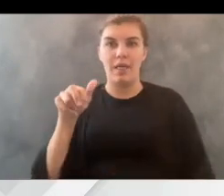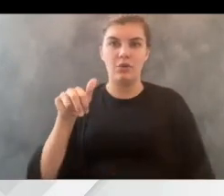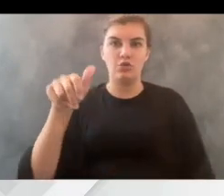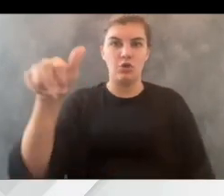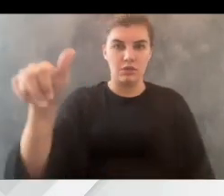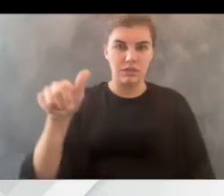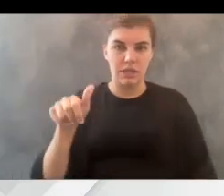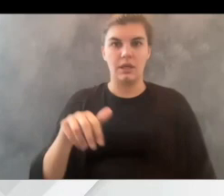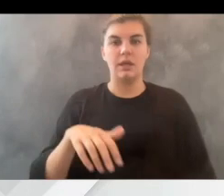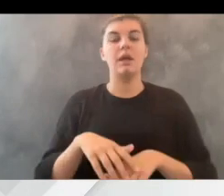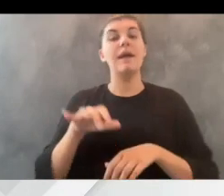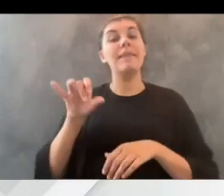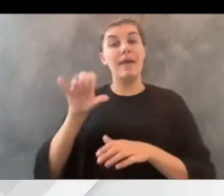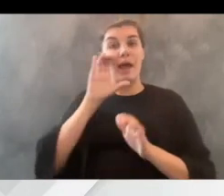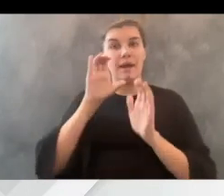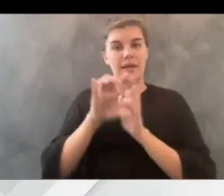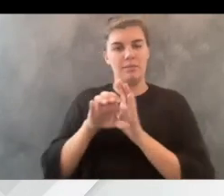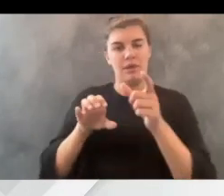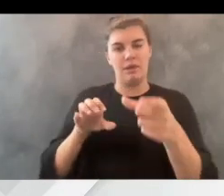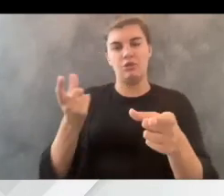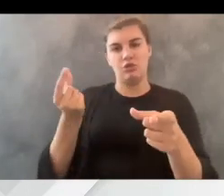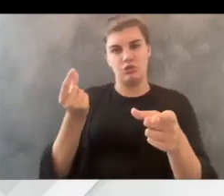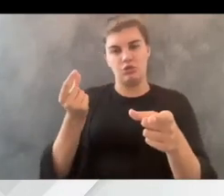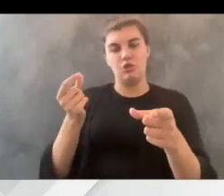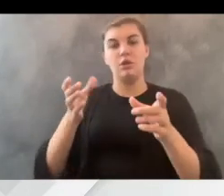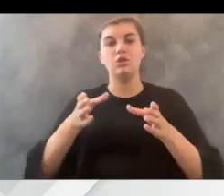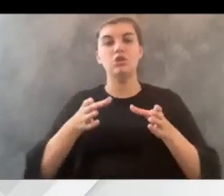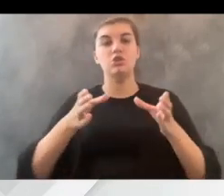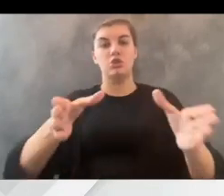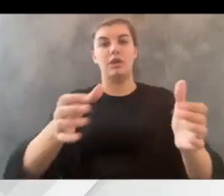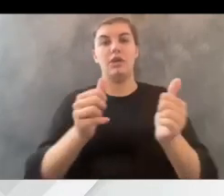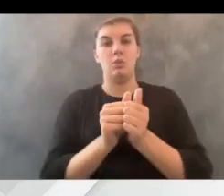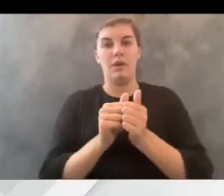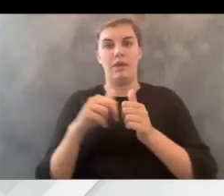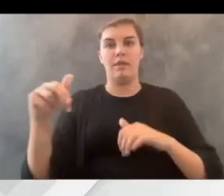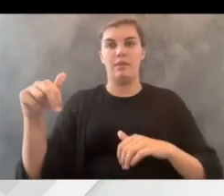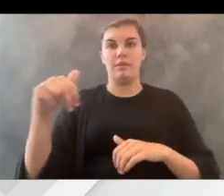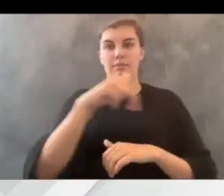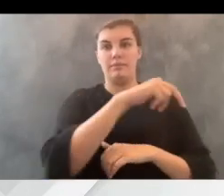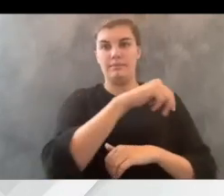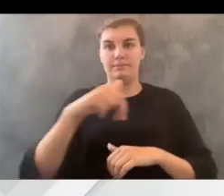This image shows a street with pedestrian at-grade rail crossings that should not